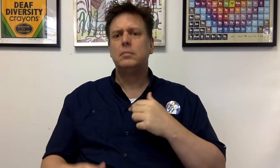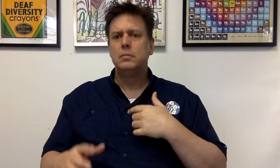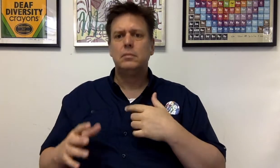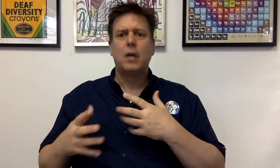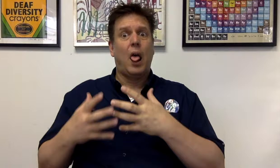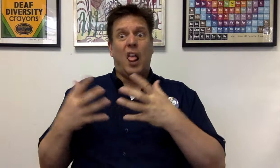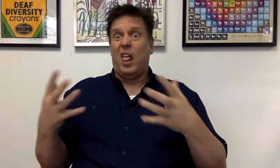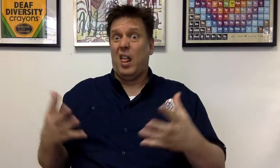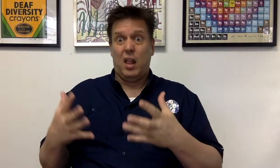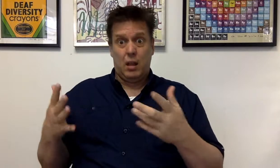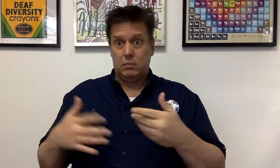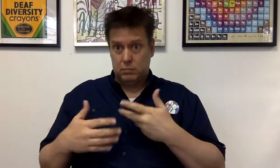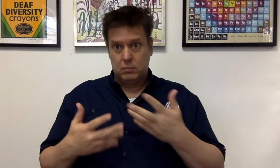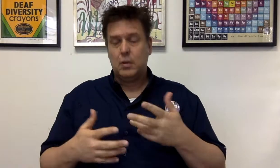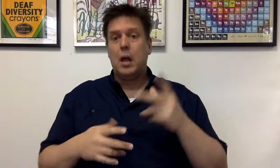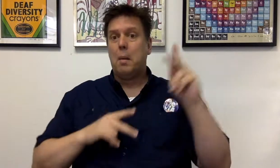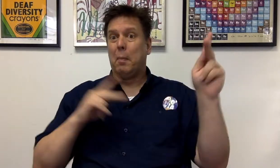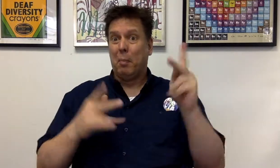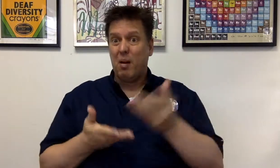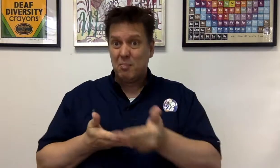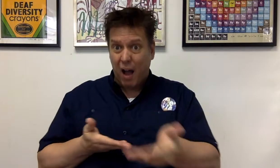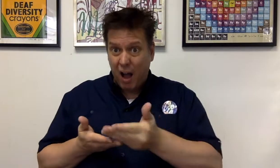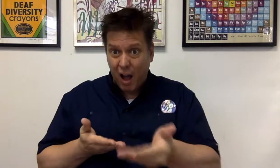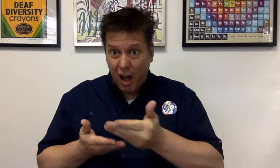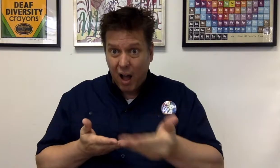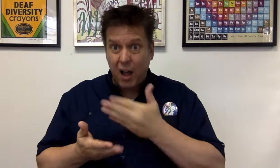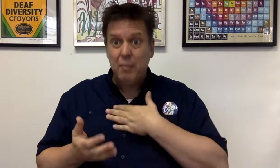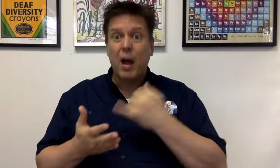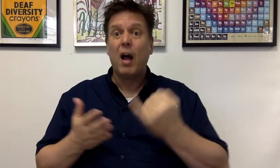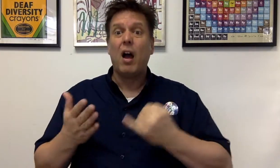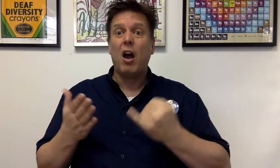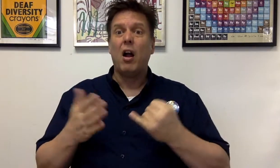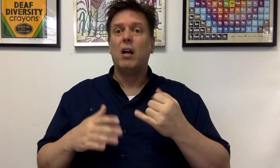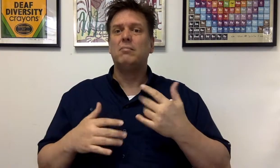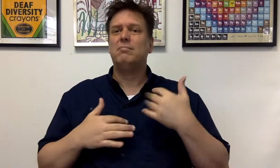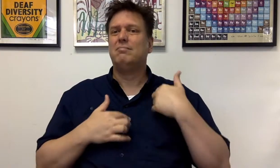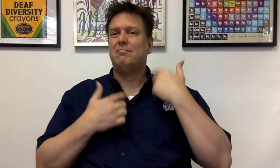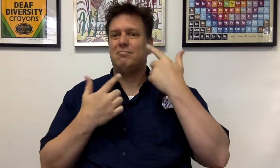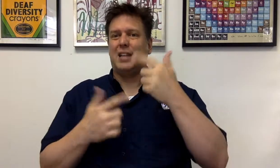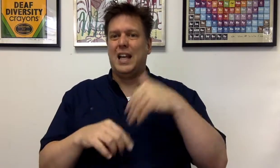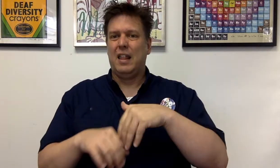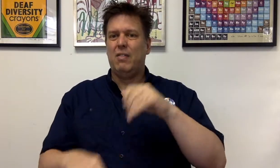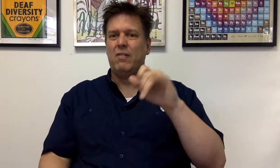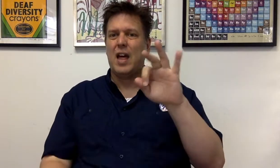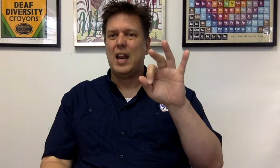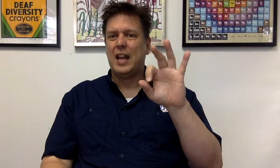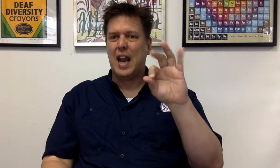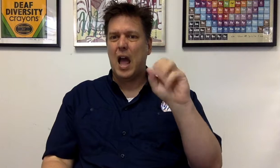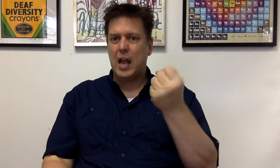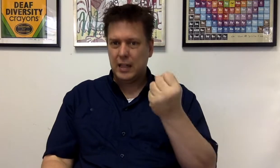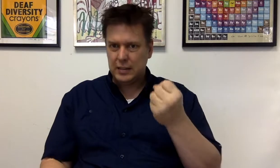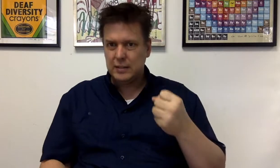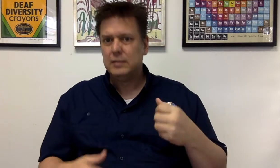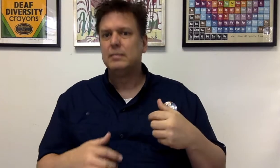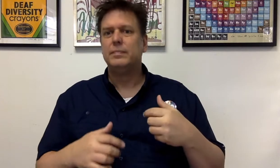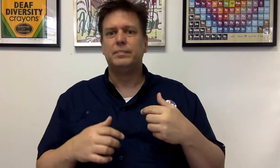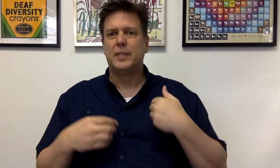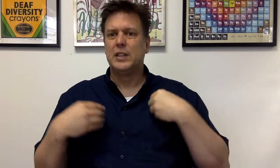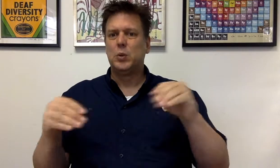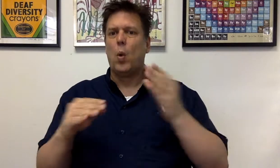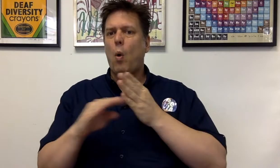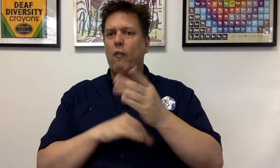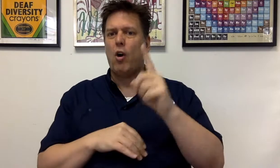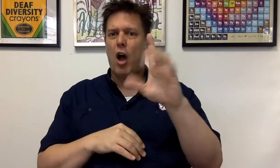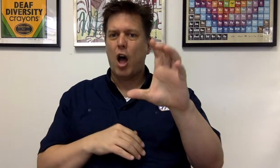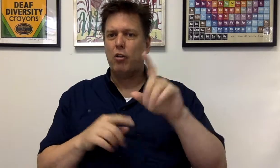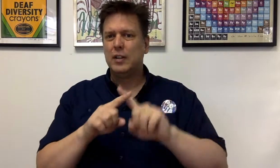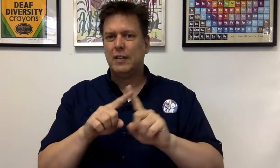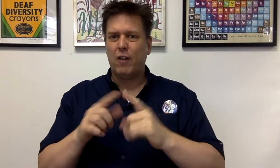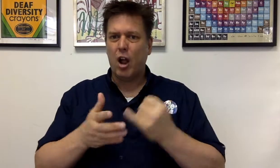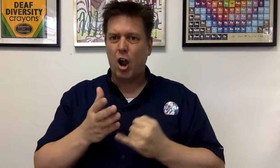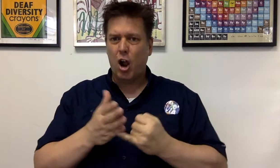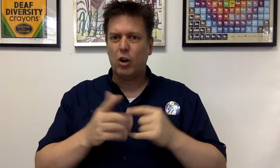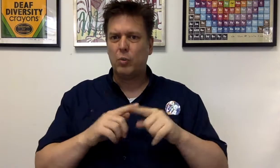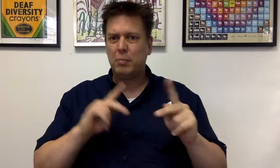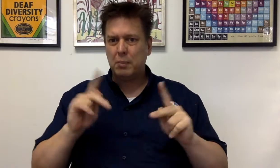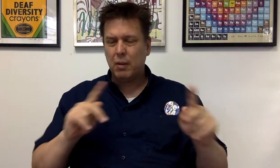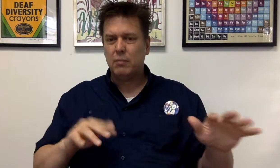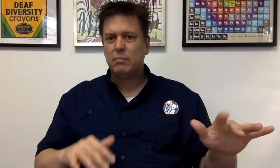Language. A lot and people bought my art in the 1990s and early 2000s I sold over